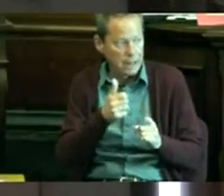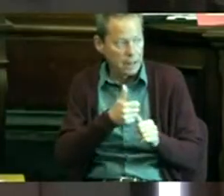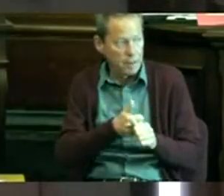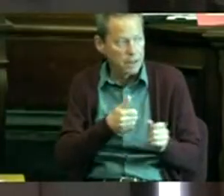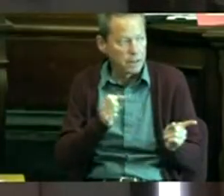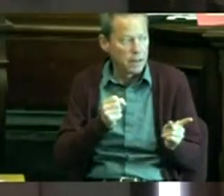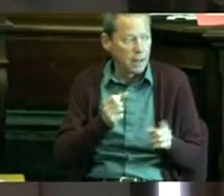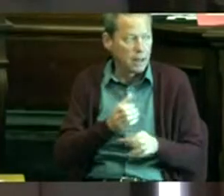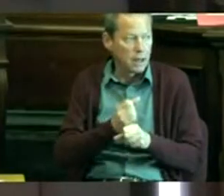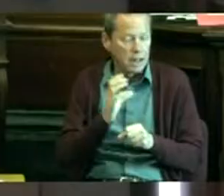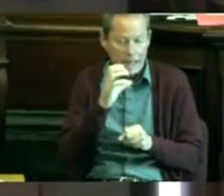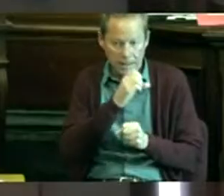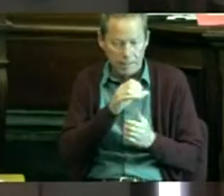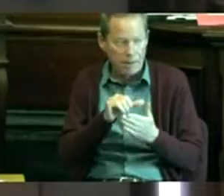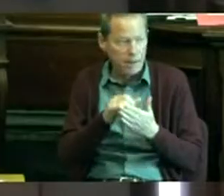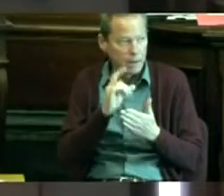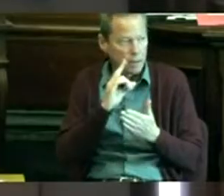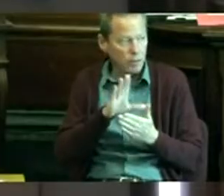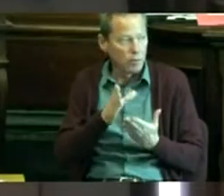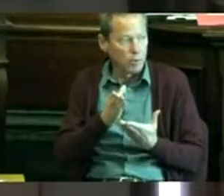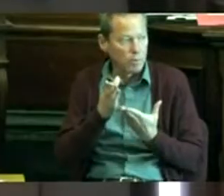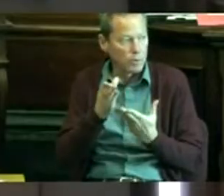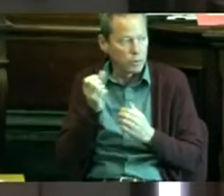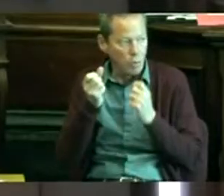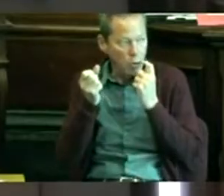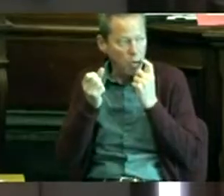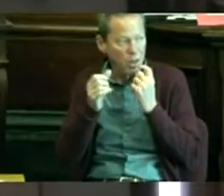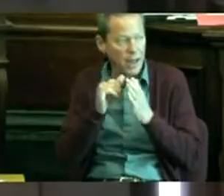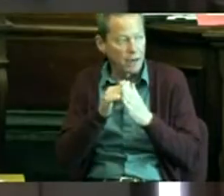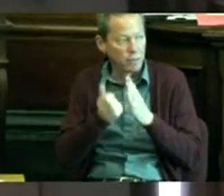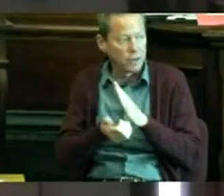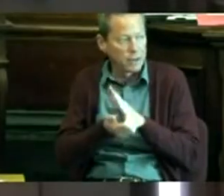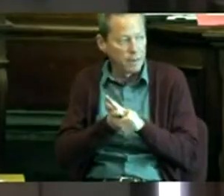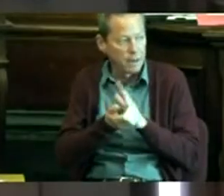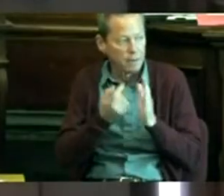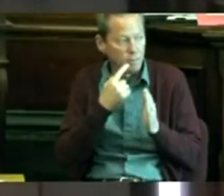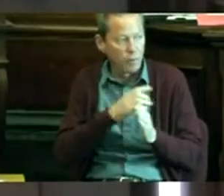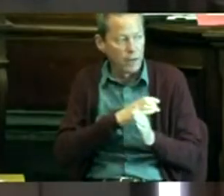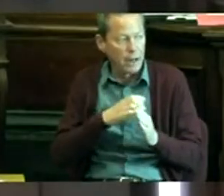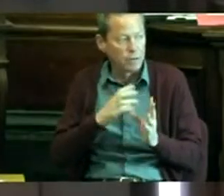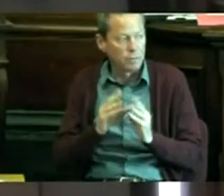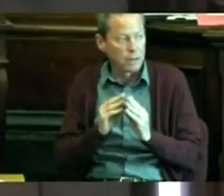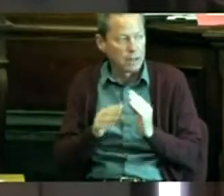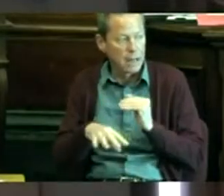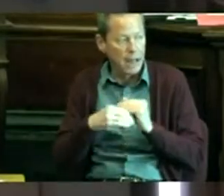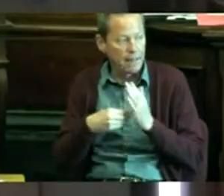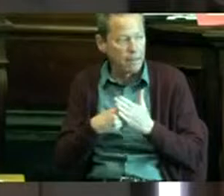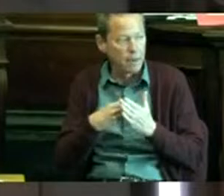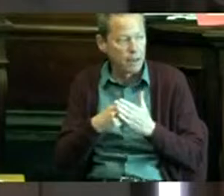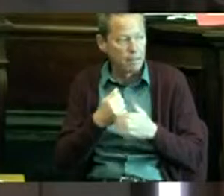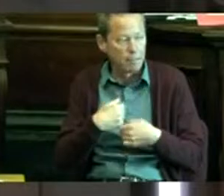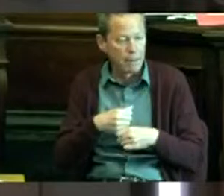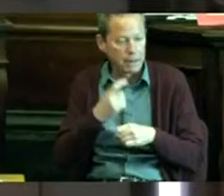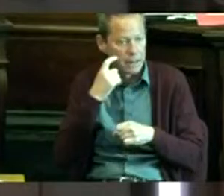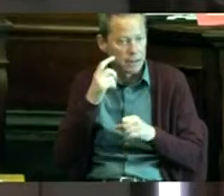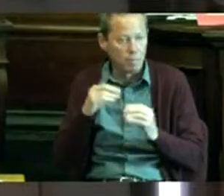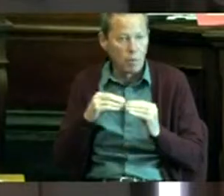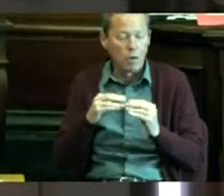final appeal and this amount of money. Any updates on that? Yeah, so I've got an estimate on that. So I think your proposal